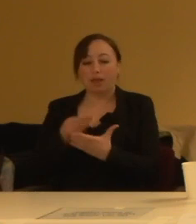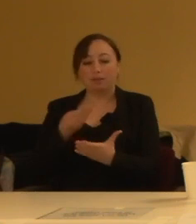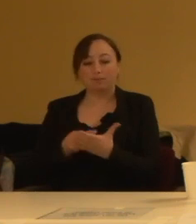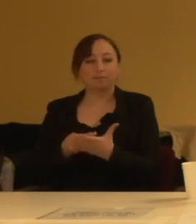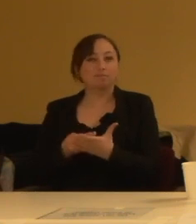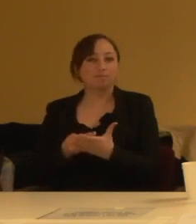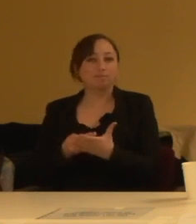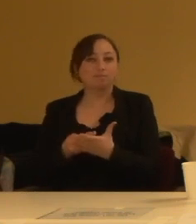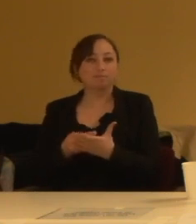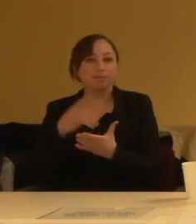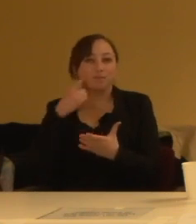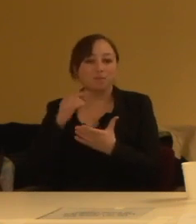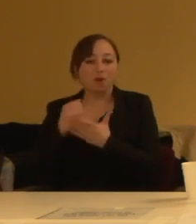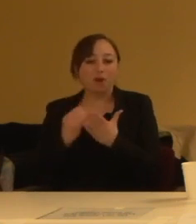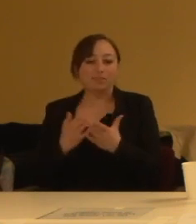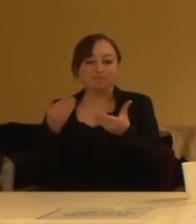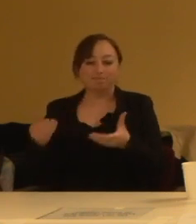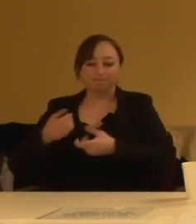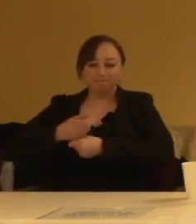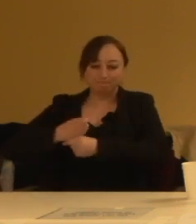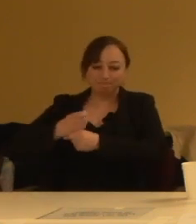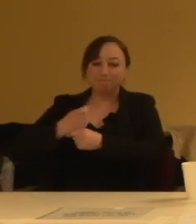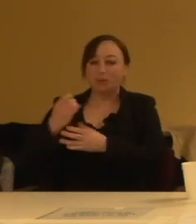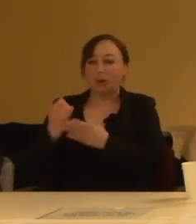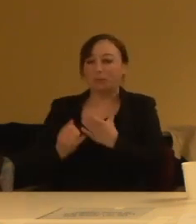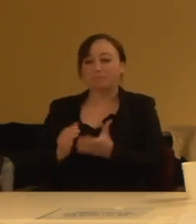So anyway, yeah.